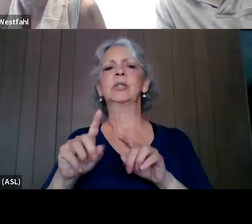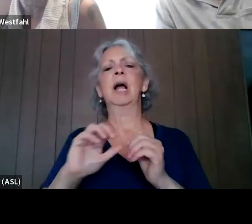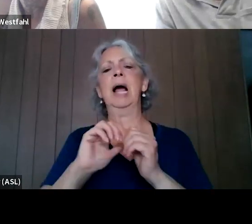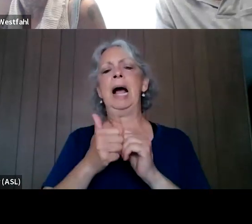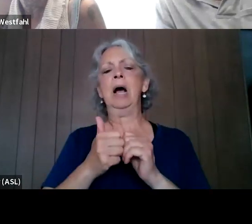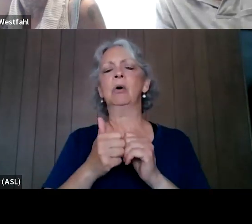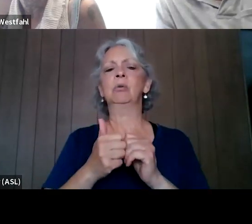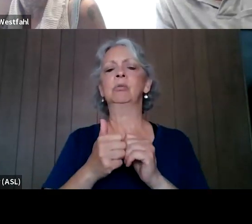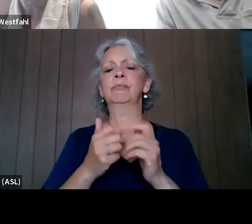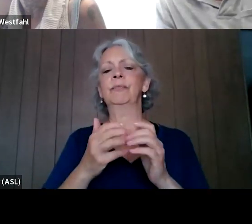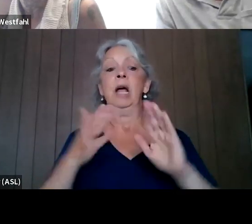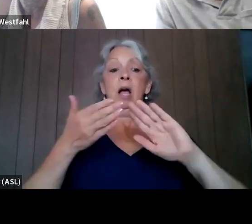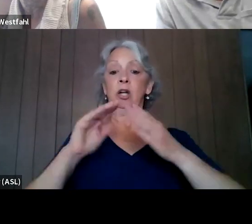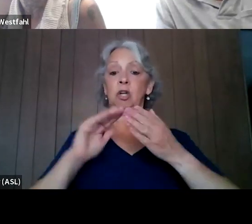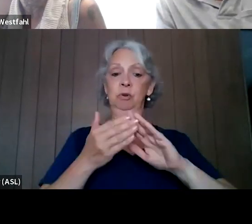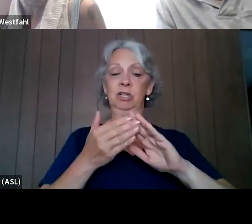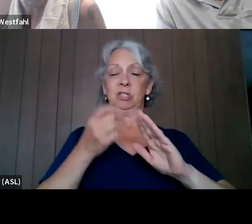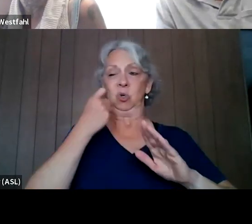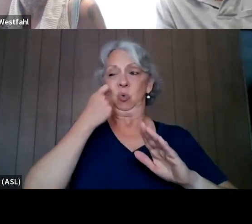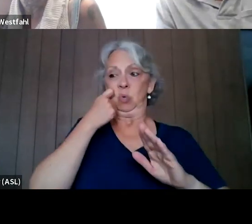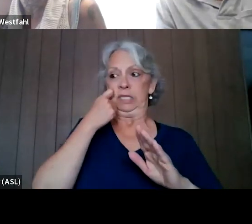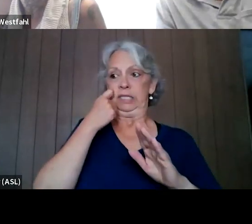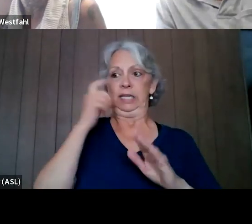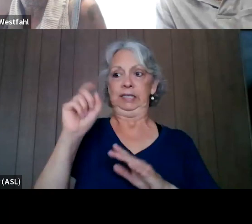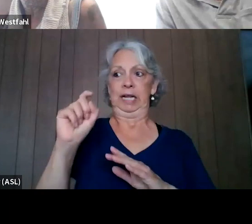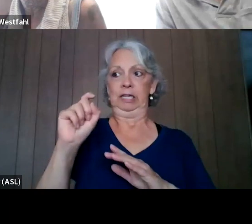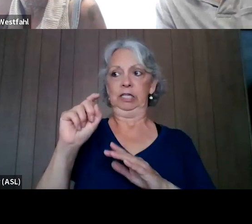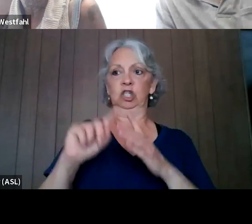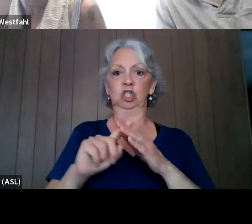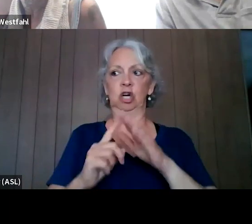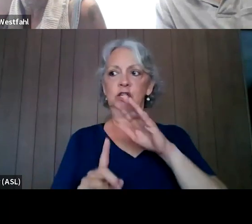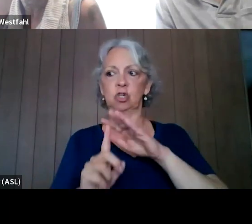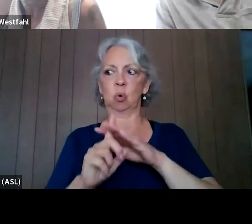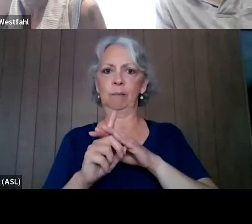for communities that are just beginning to see xylazine, or they don't know if they have it in their community yet,